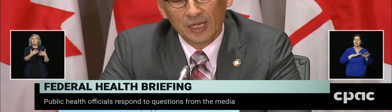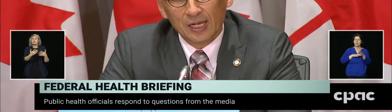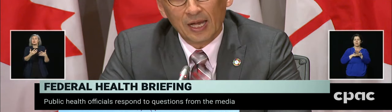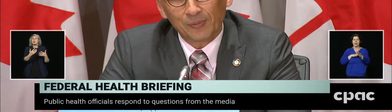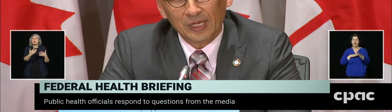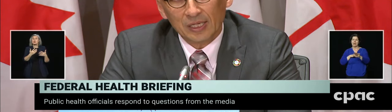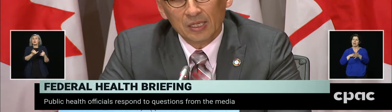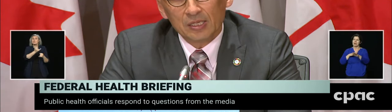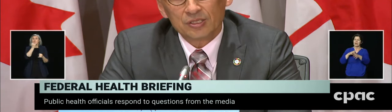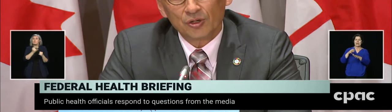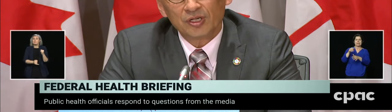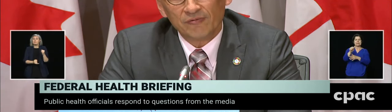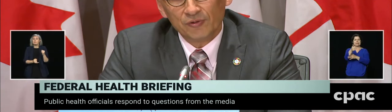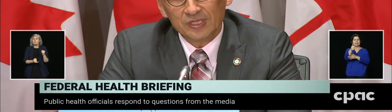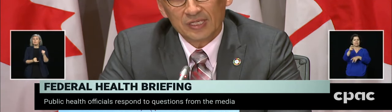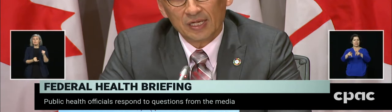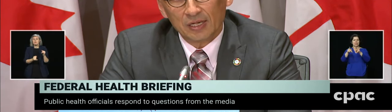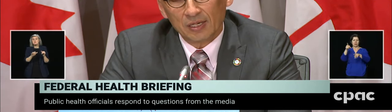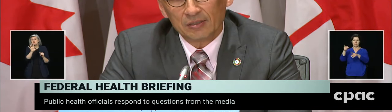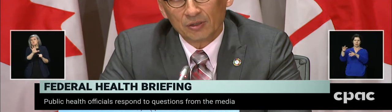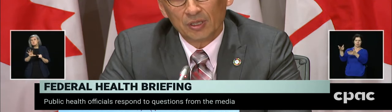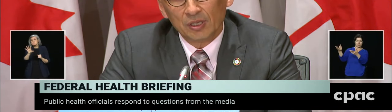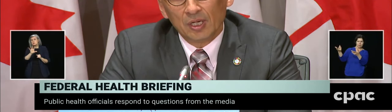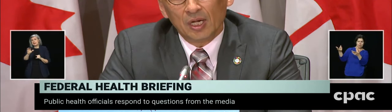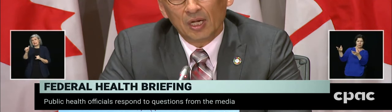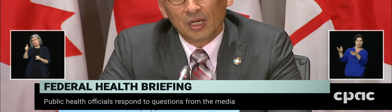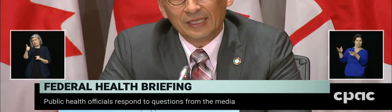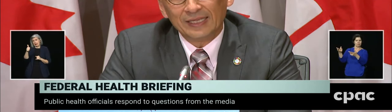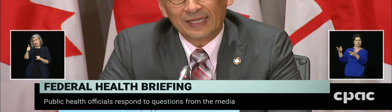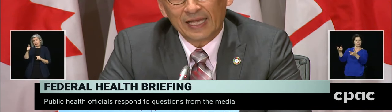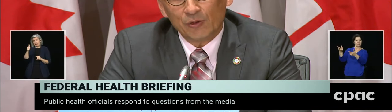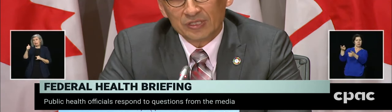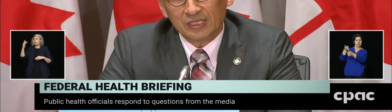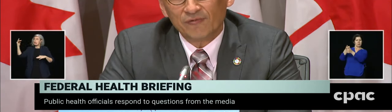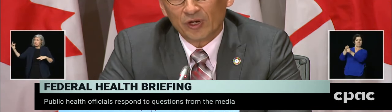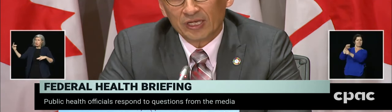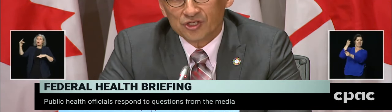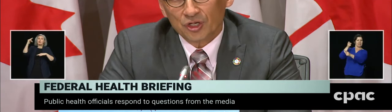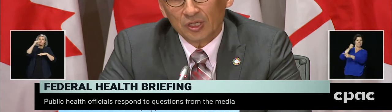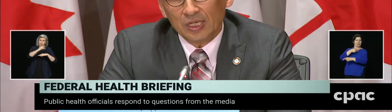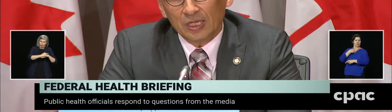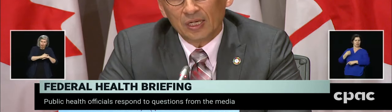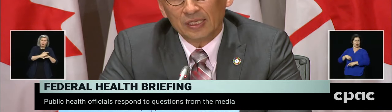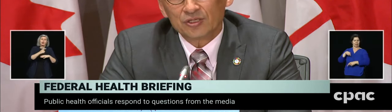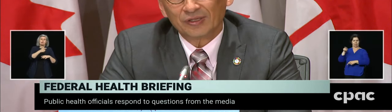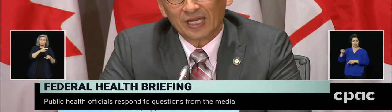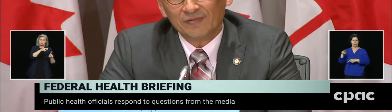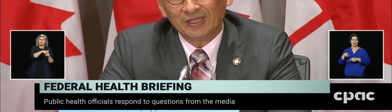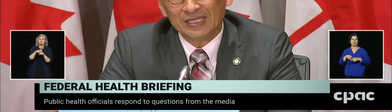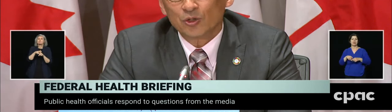IN THE END, THERE WERE ONLY